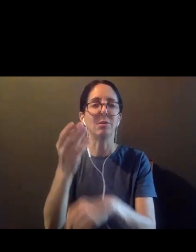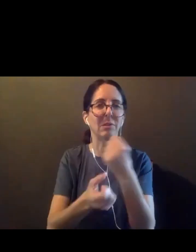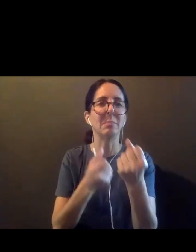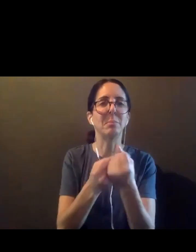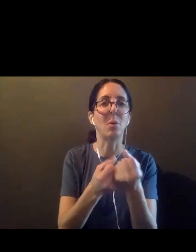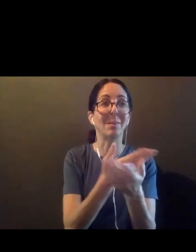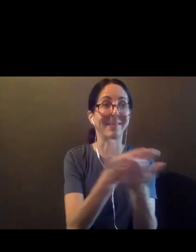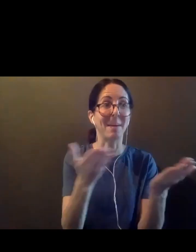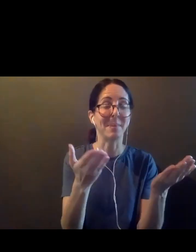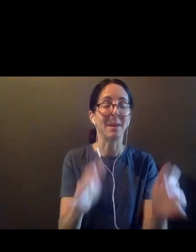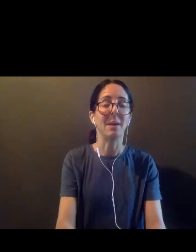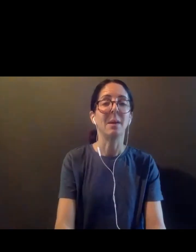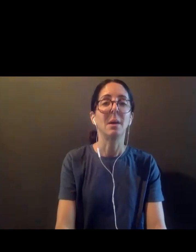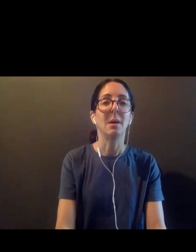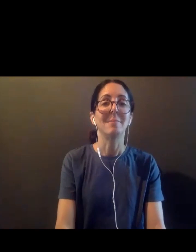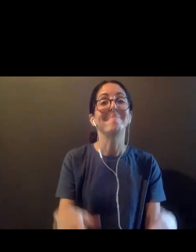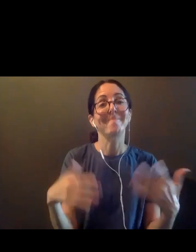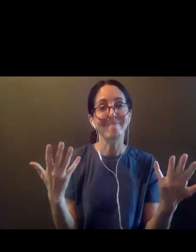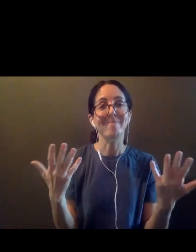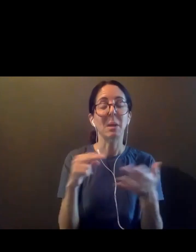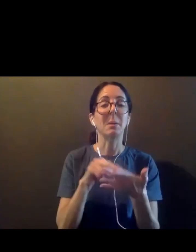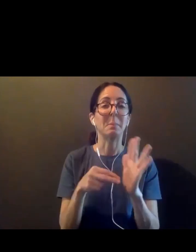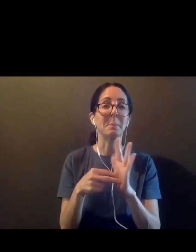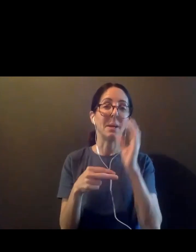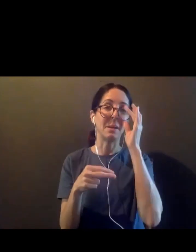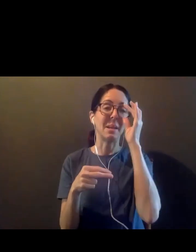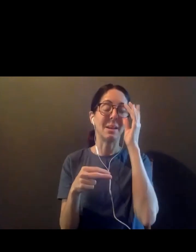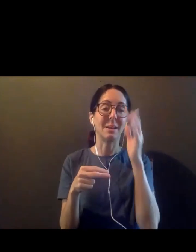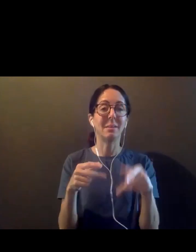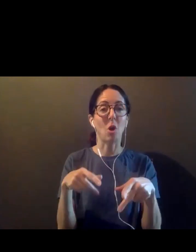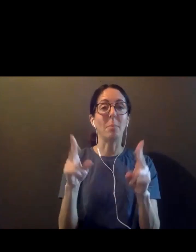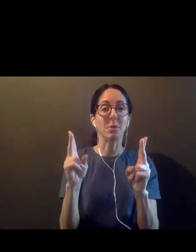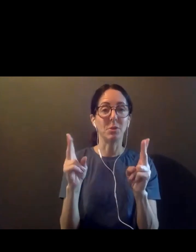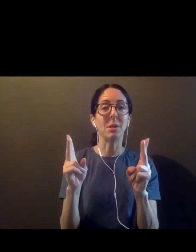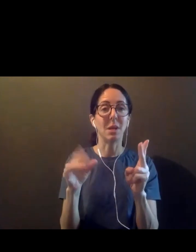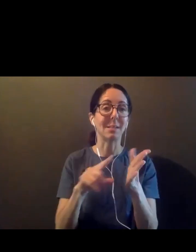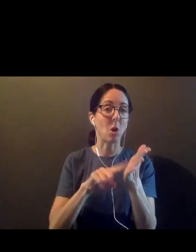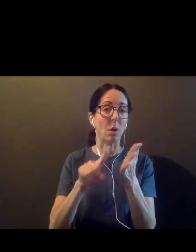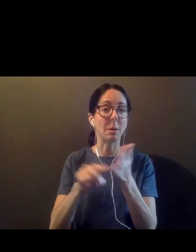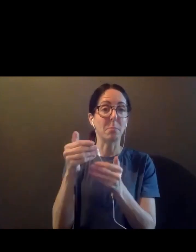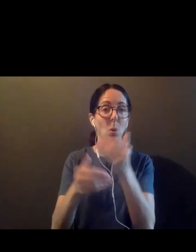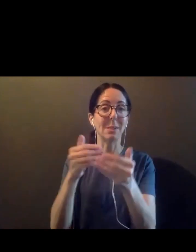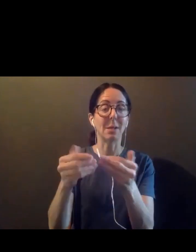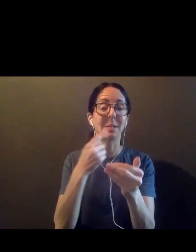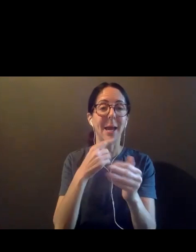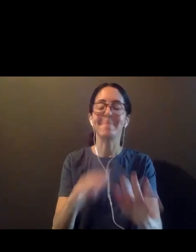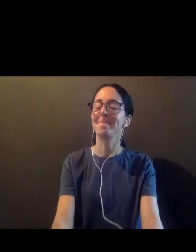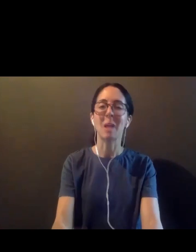Probably it’s the opportunity as an audit process to say we are not ready, let's go